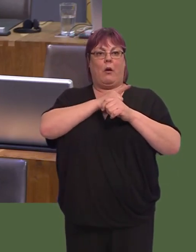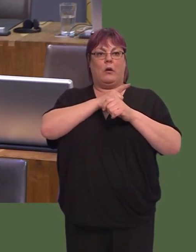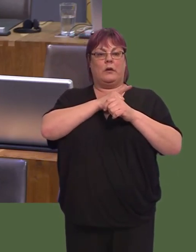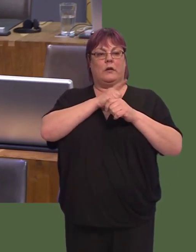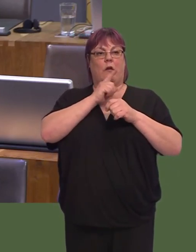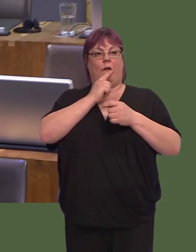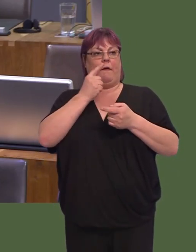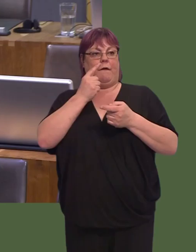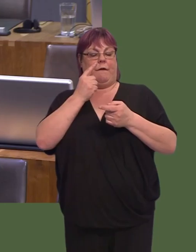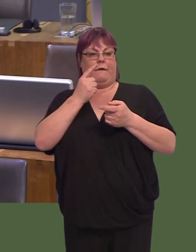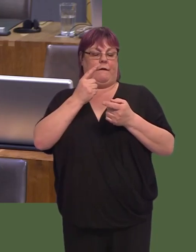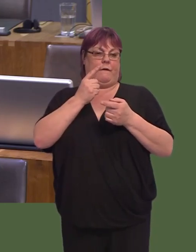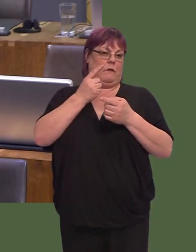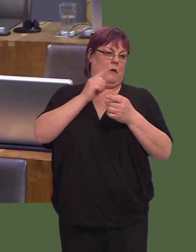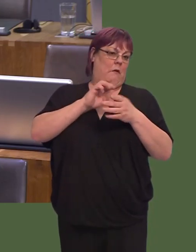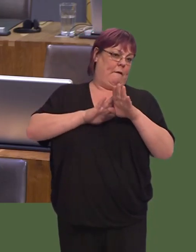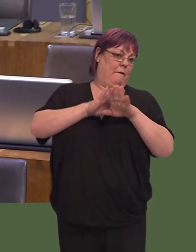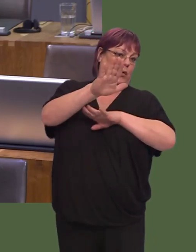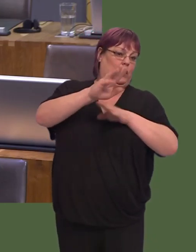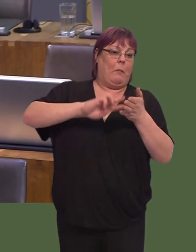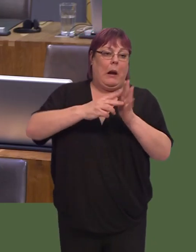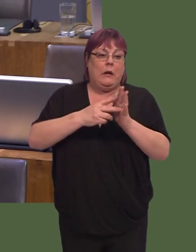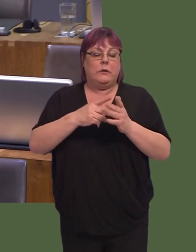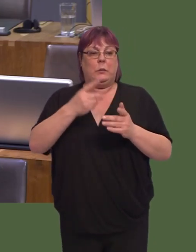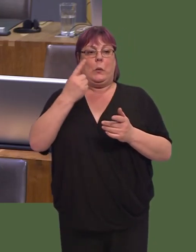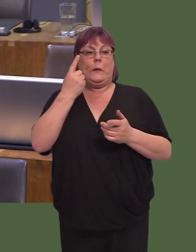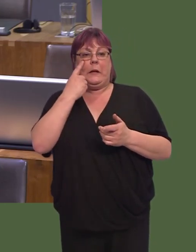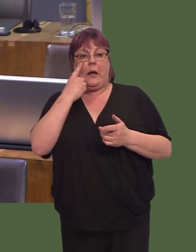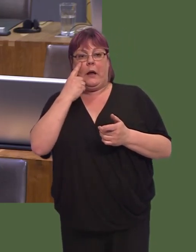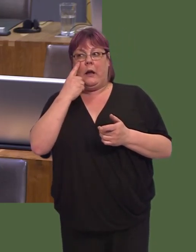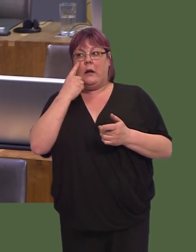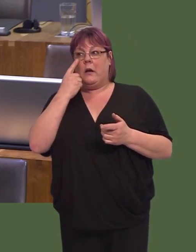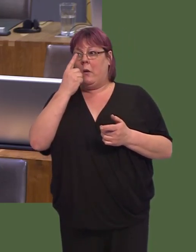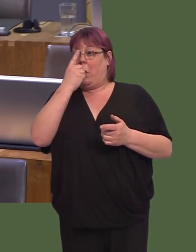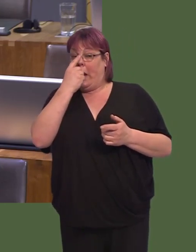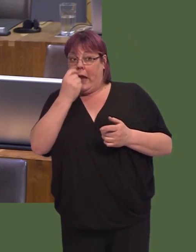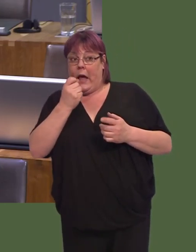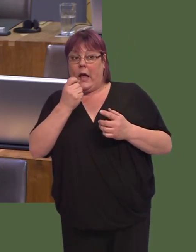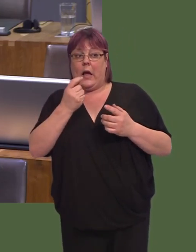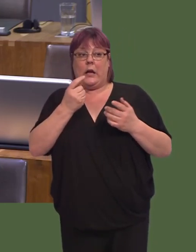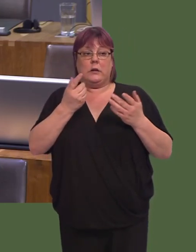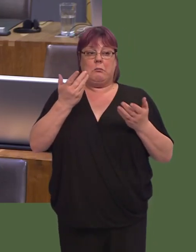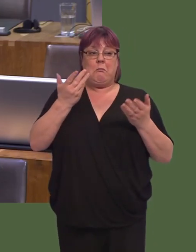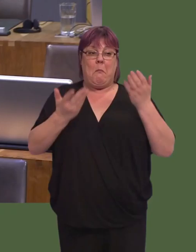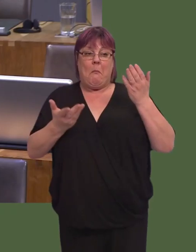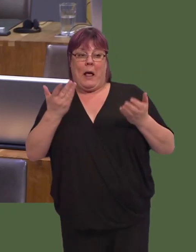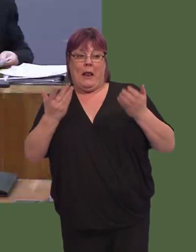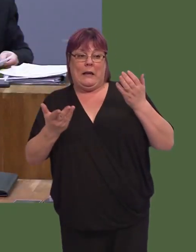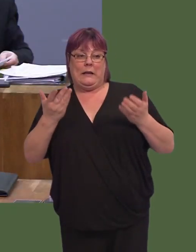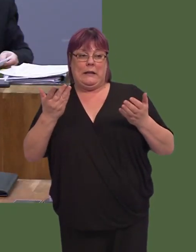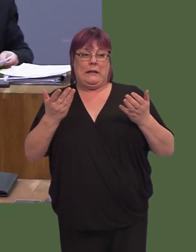a view to seeing what we can do to balance the two slightly conflicting priorities of